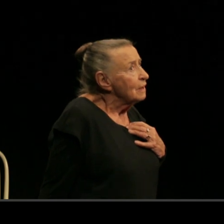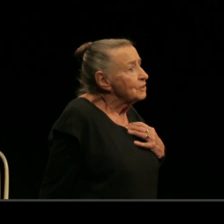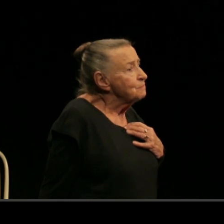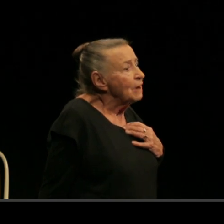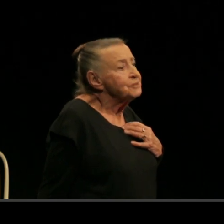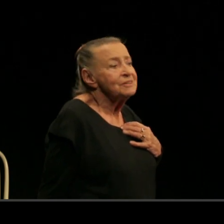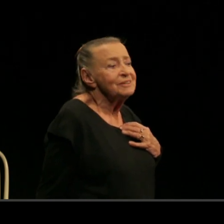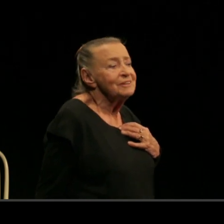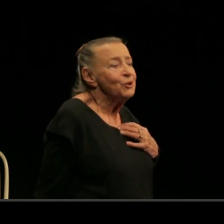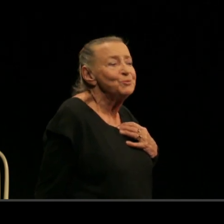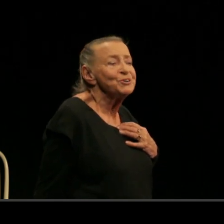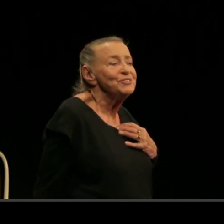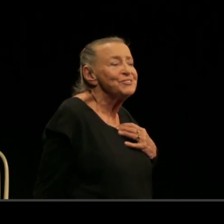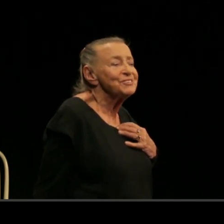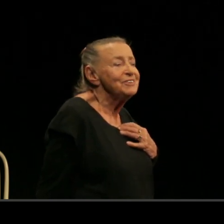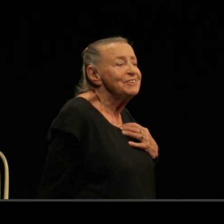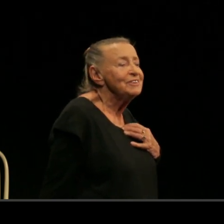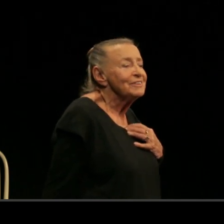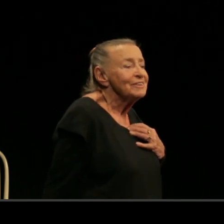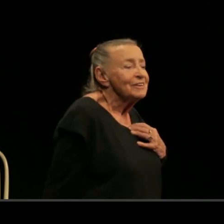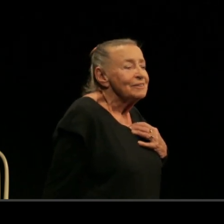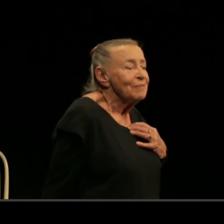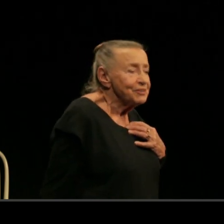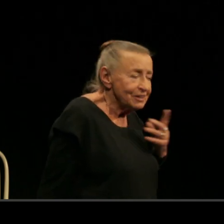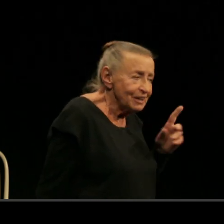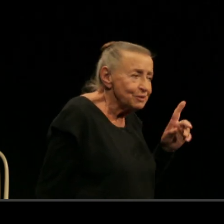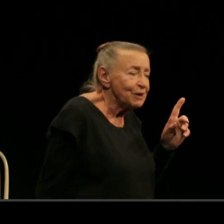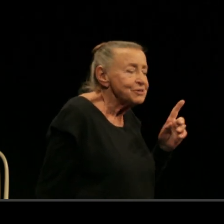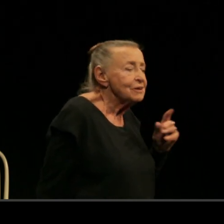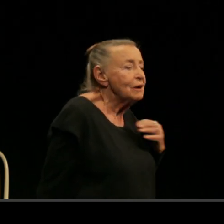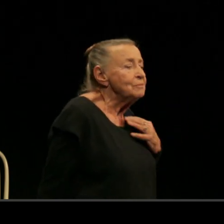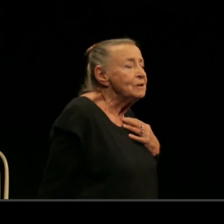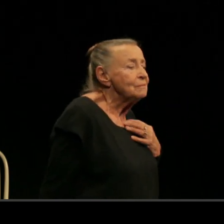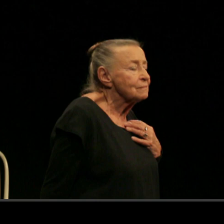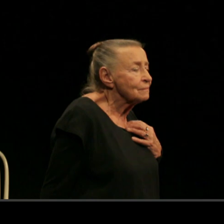Then Maciej Dobrzyński, Maciej - second to none,